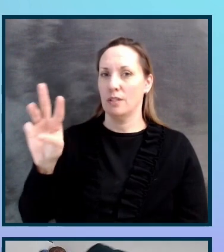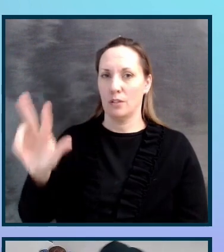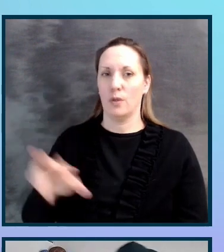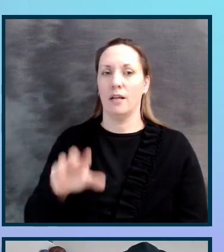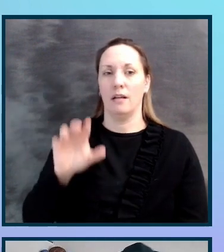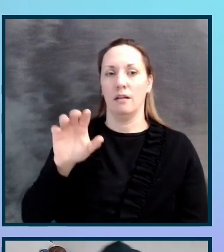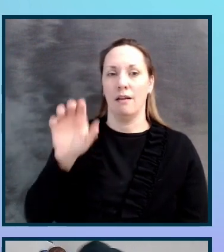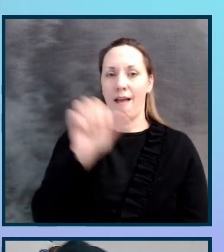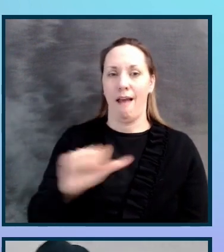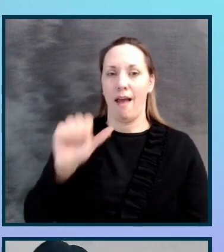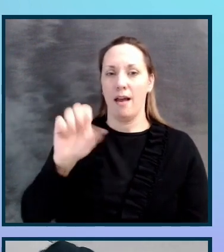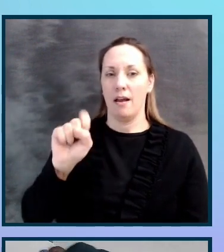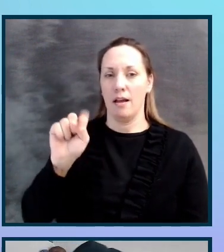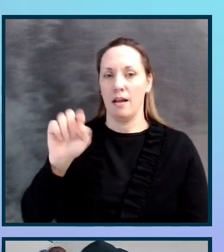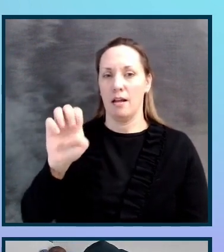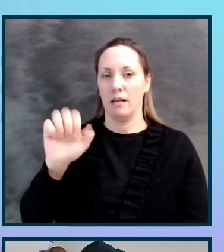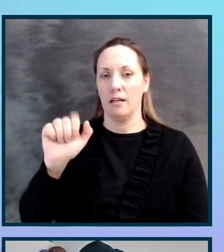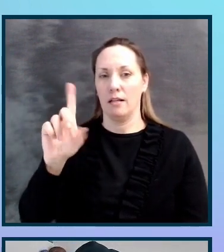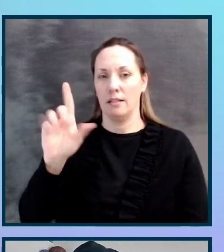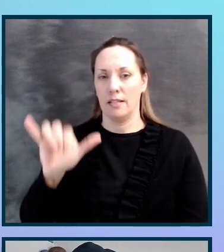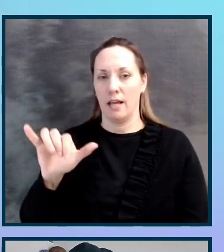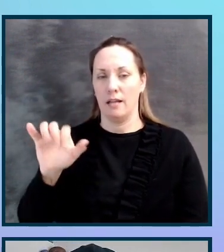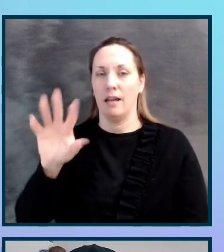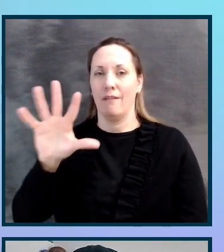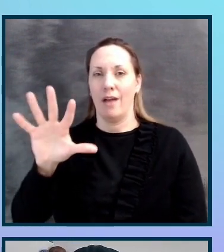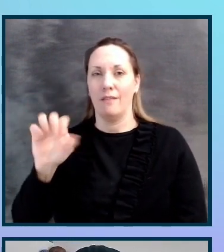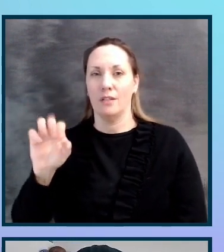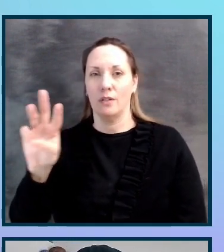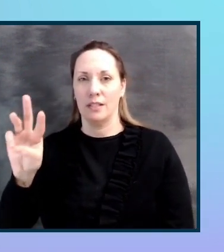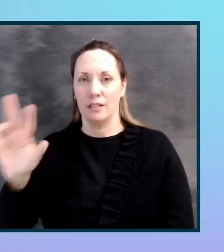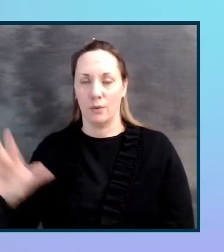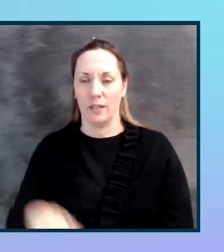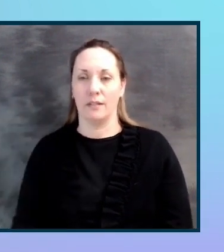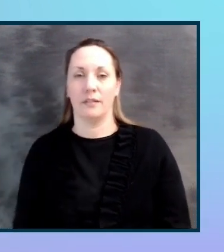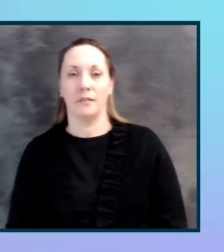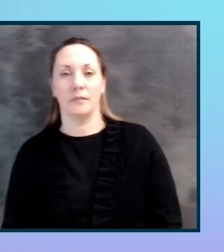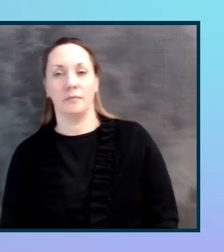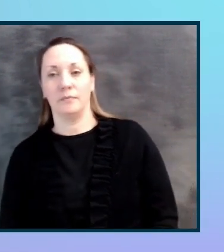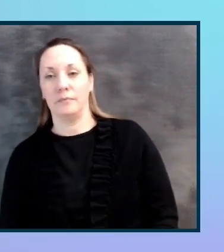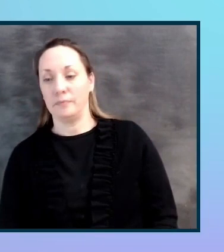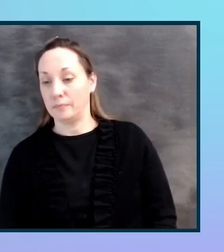Okay, I don't know the Pa11y answer either. I do know the axe-core answer, but I'm trying to stay neutral here.